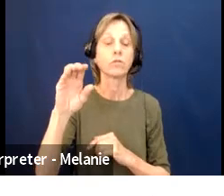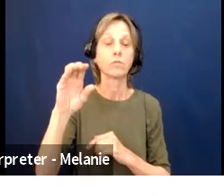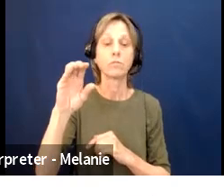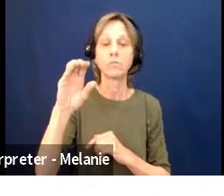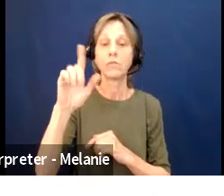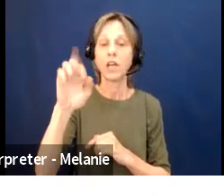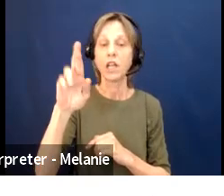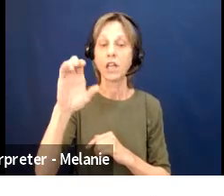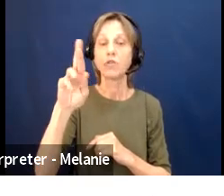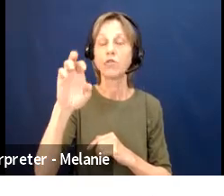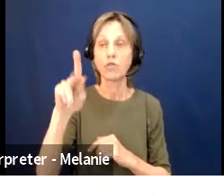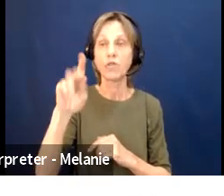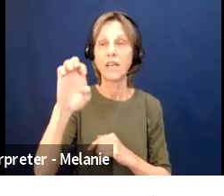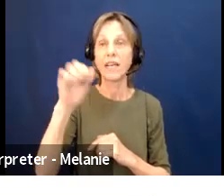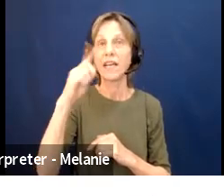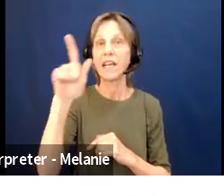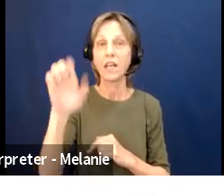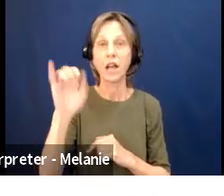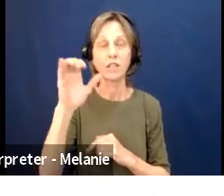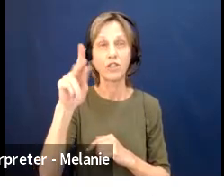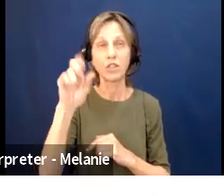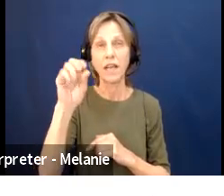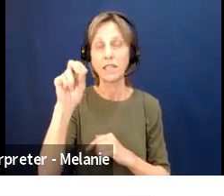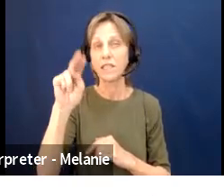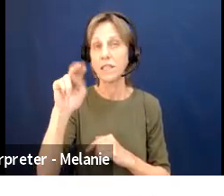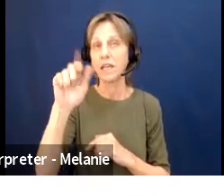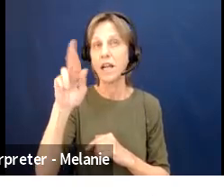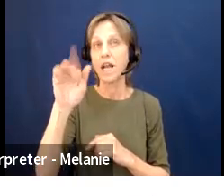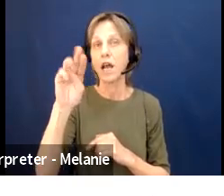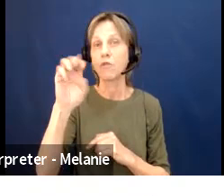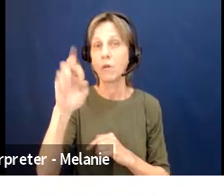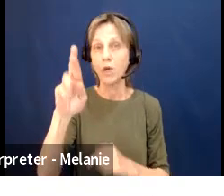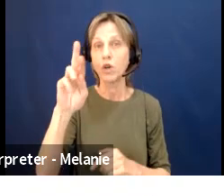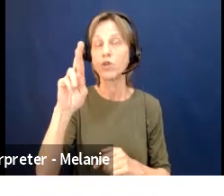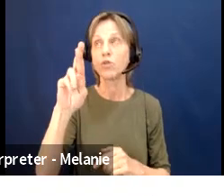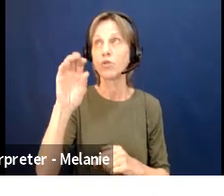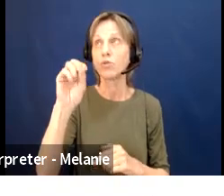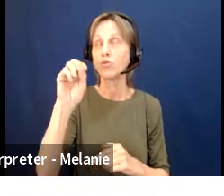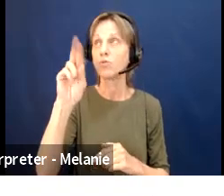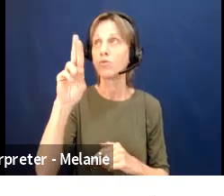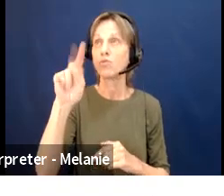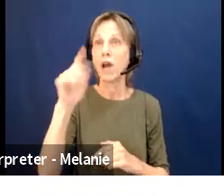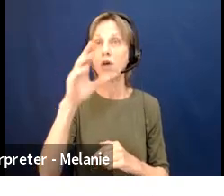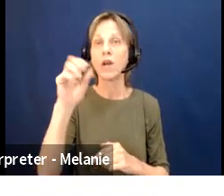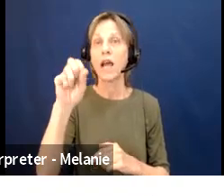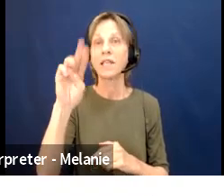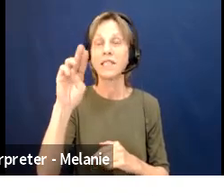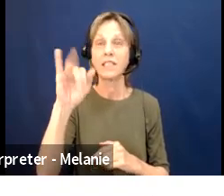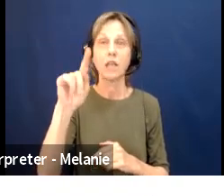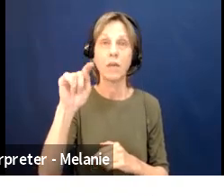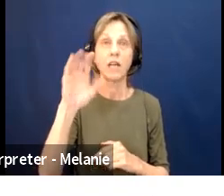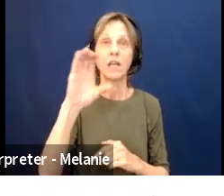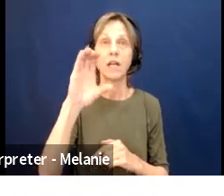Larimer Route and Summit counties will have information specific to that on the resource page